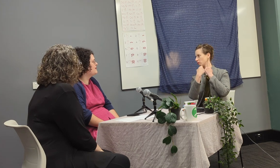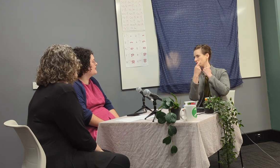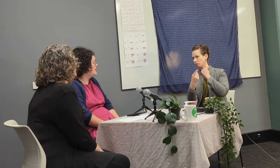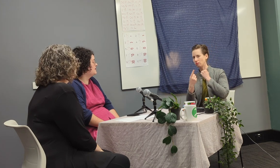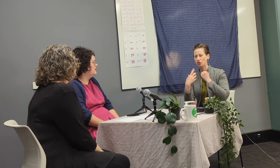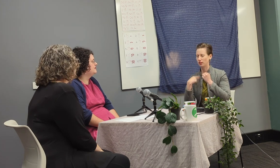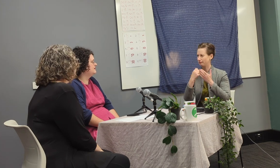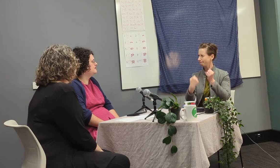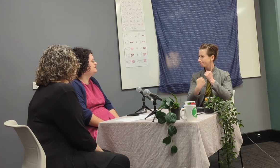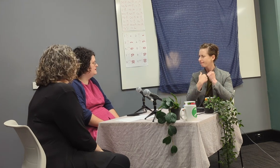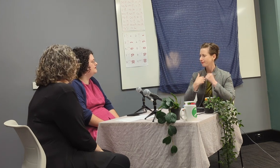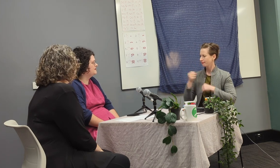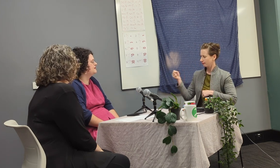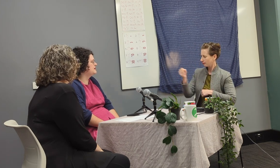She was a big supporter.